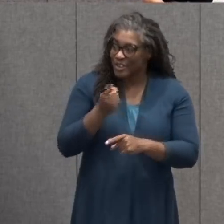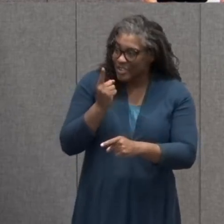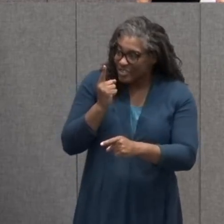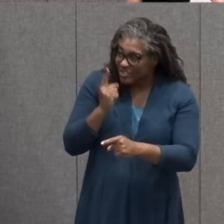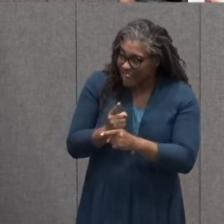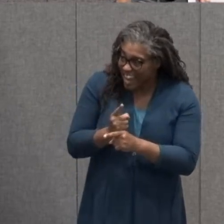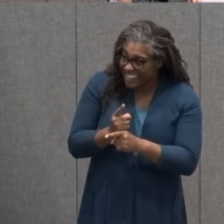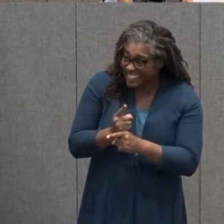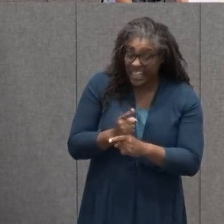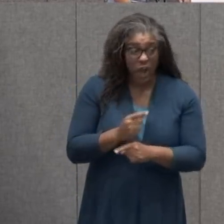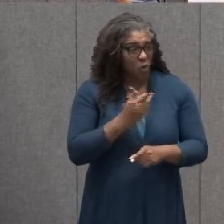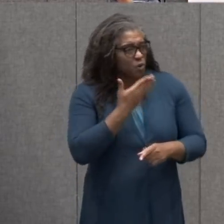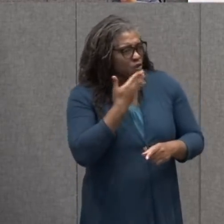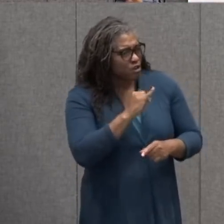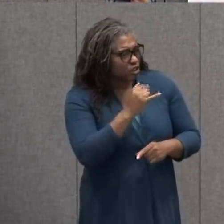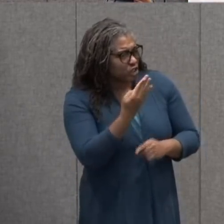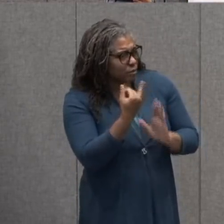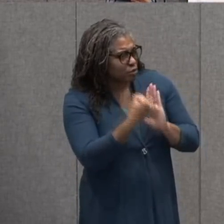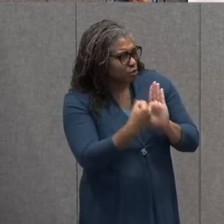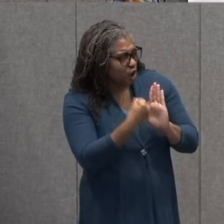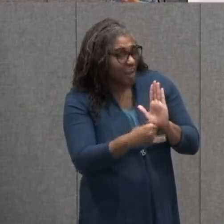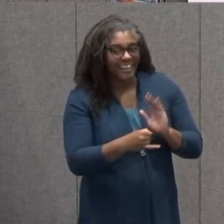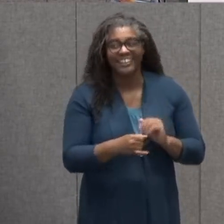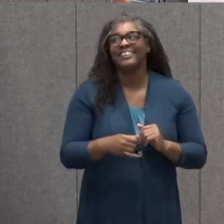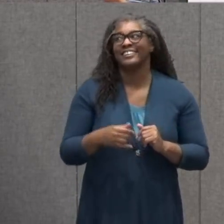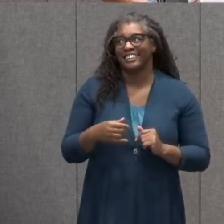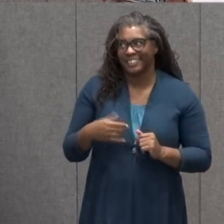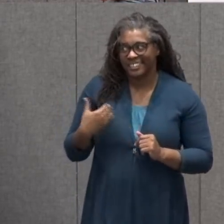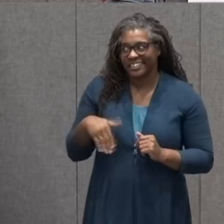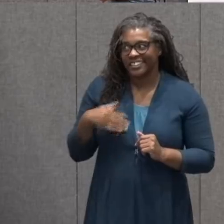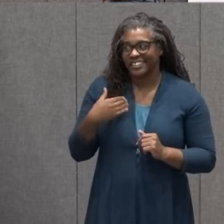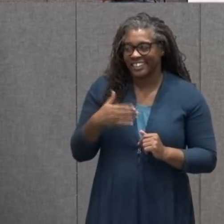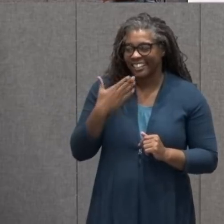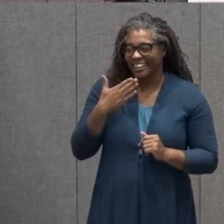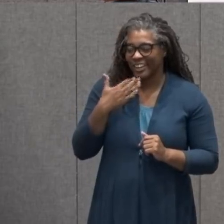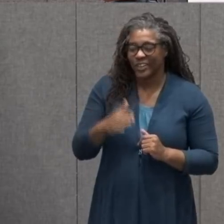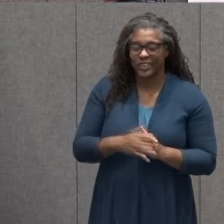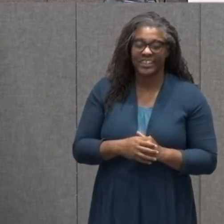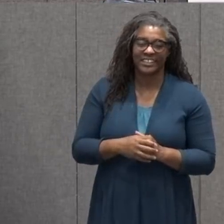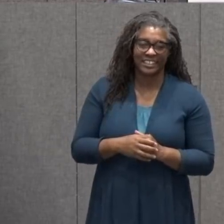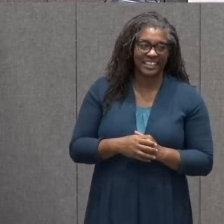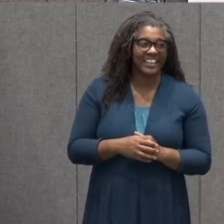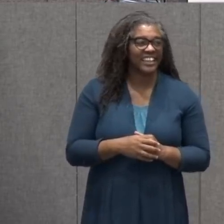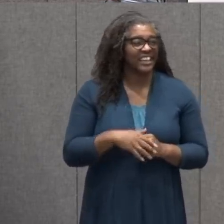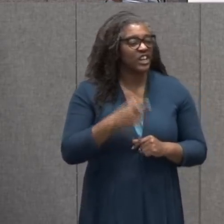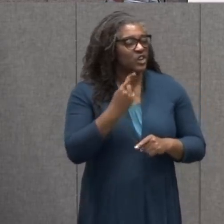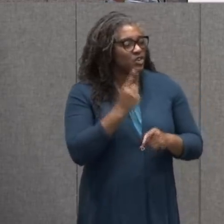So the caterpillar changed, right, and it became a butterfly. Metamorphosis. - Just like you learned